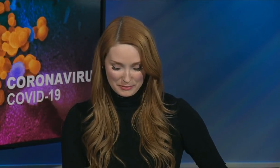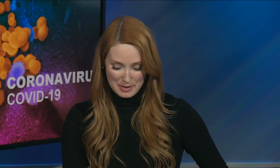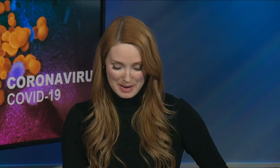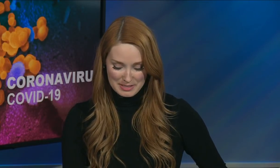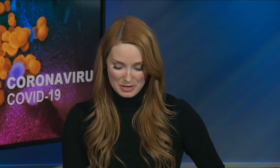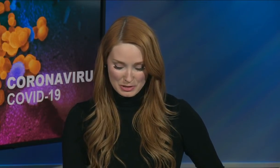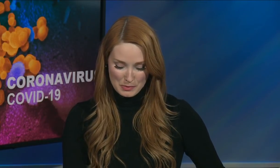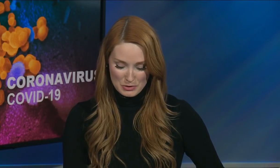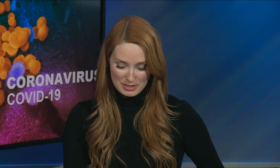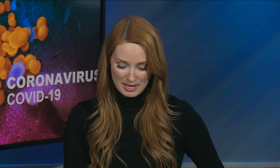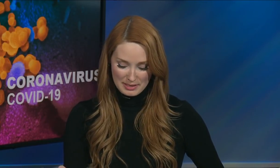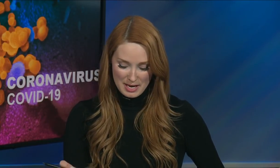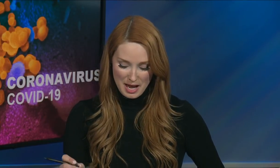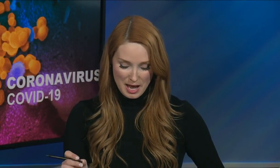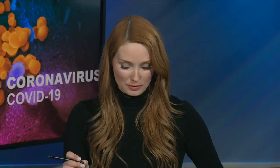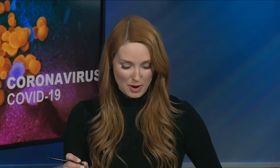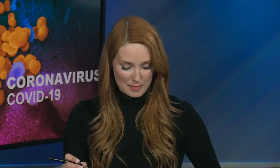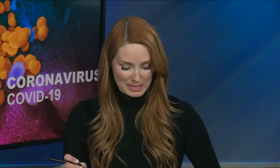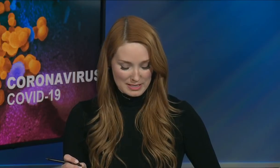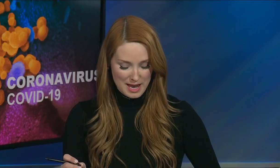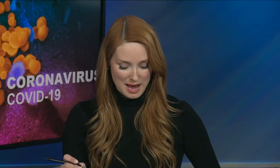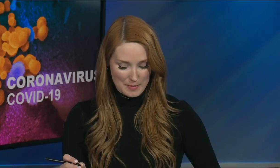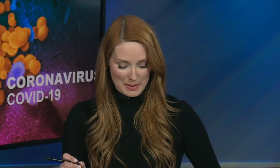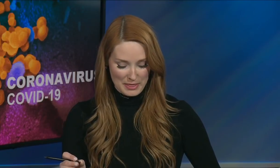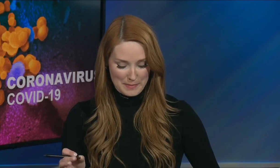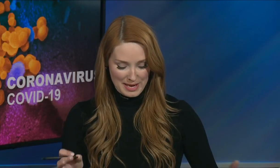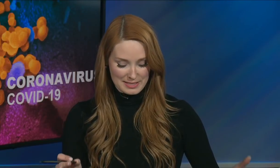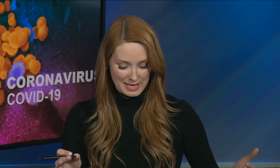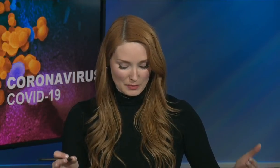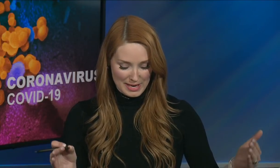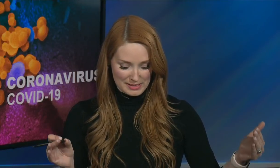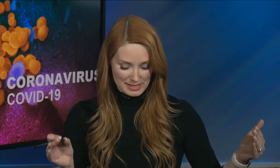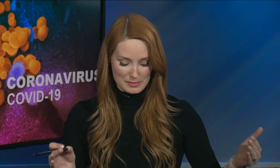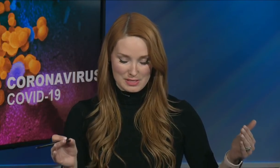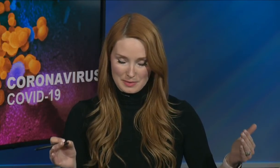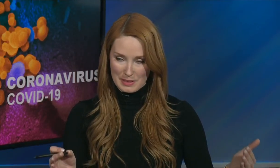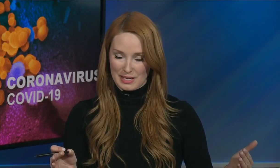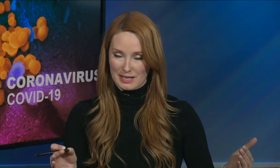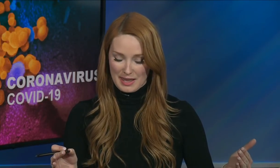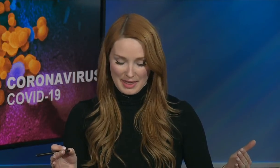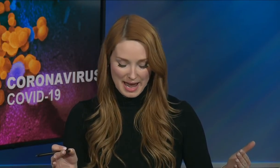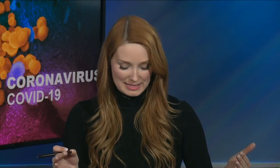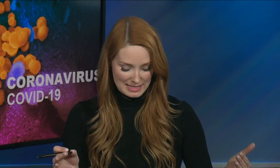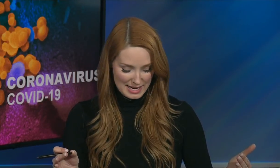A LOT OF INFORMATION TO DIGEST FROM THAT PRESENTATION FROM